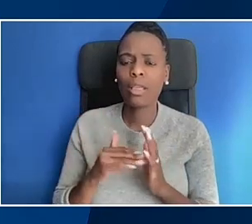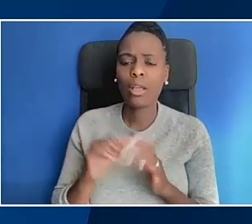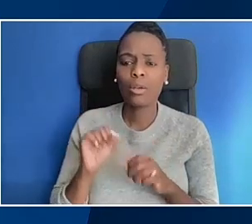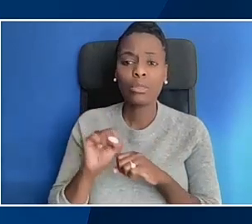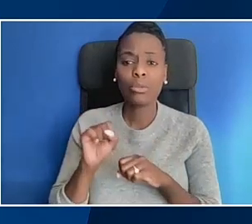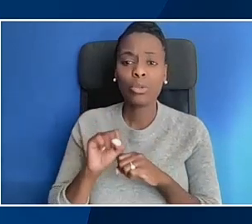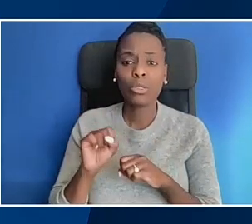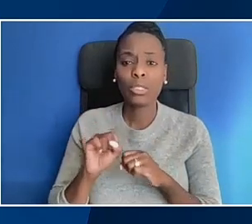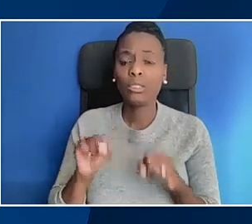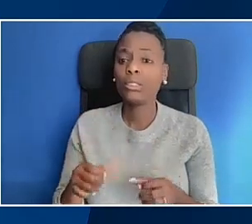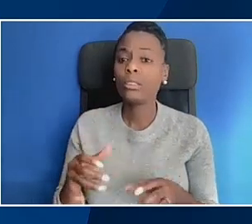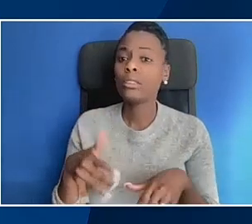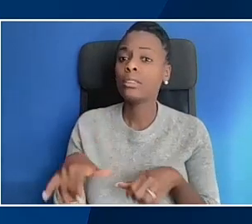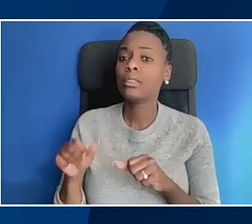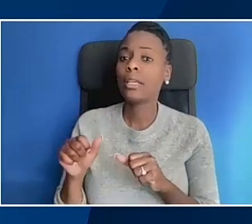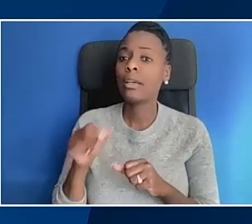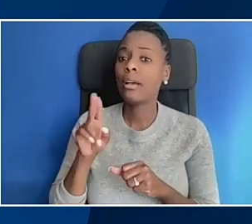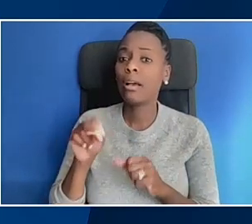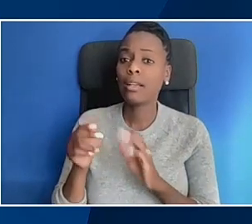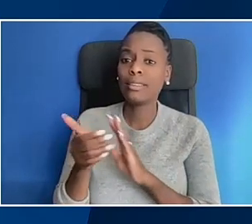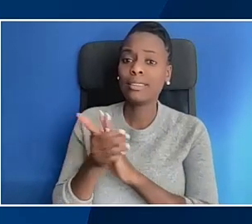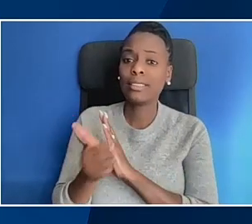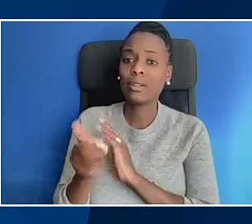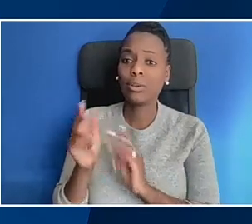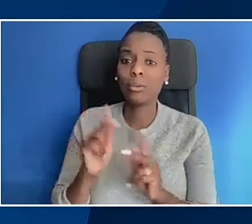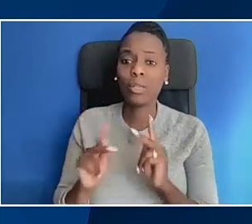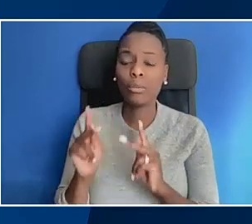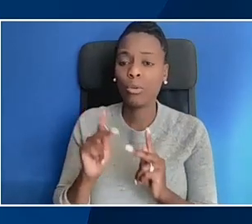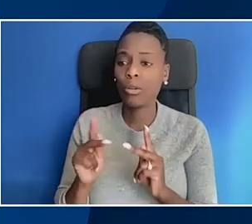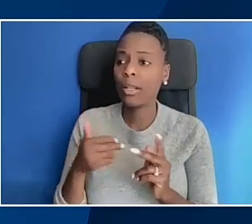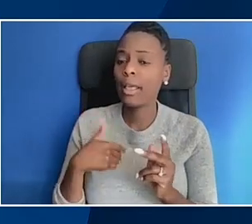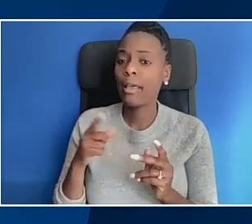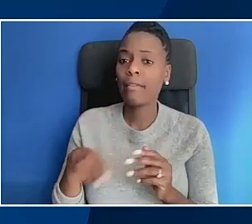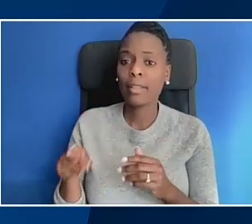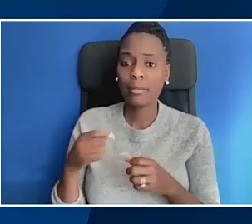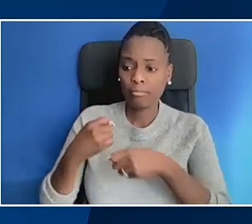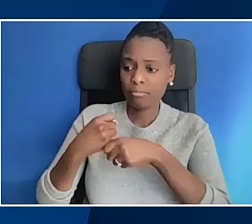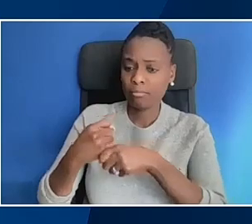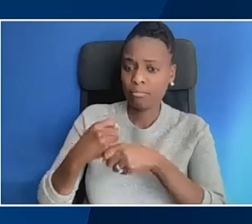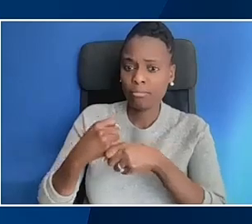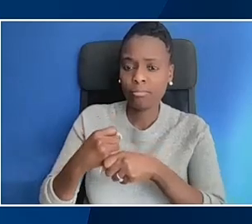them how to do assembly of these complicated devices that they happen to